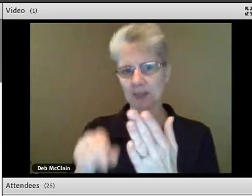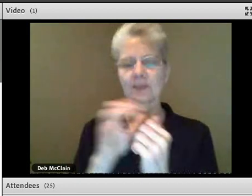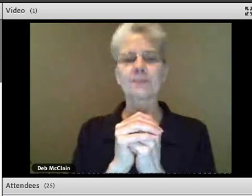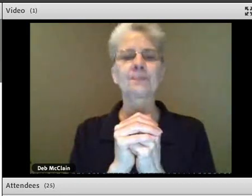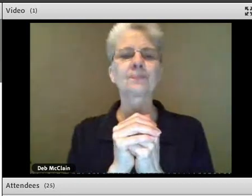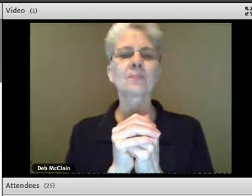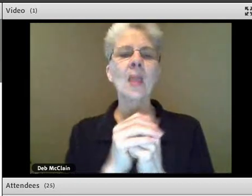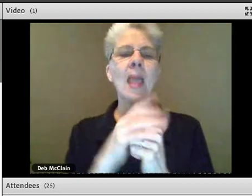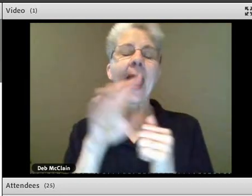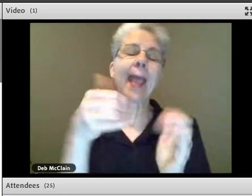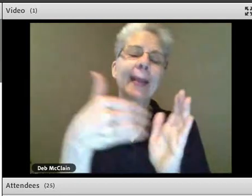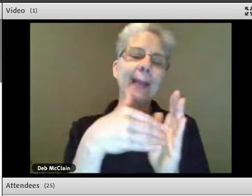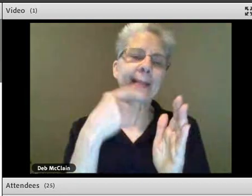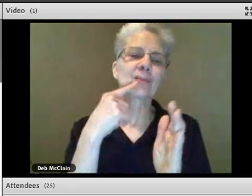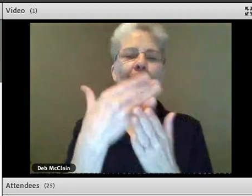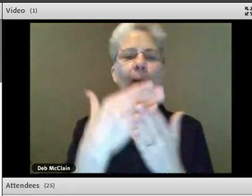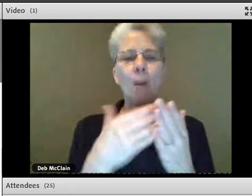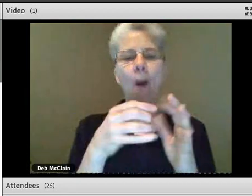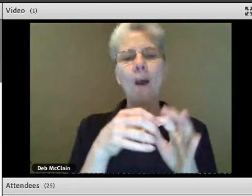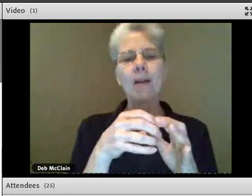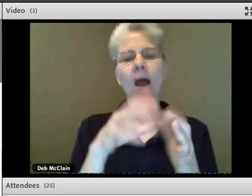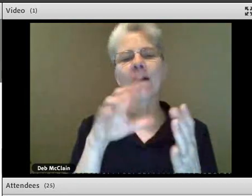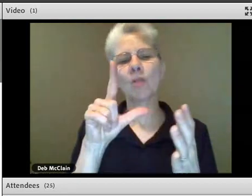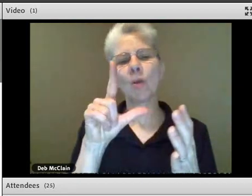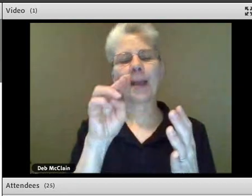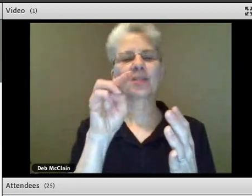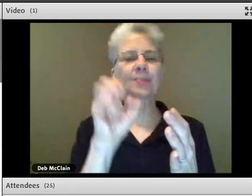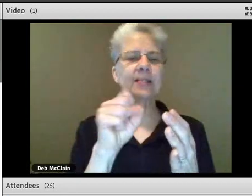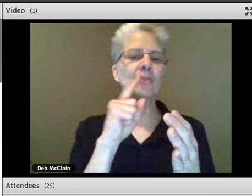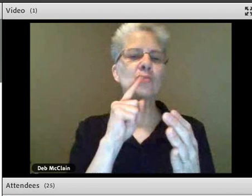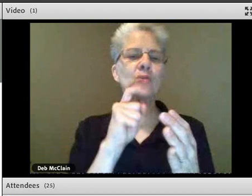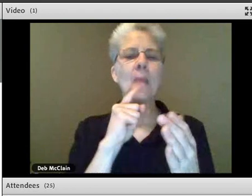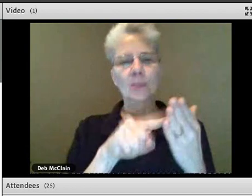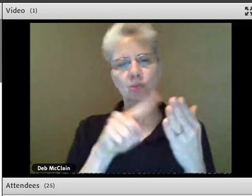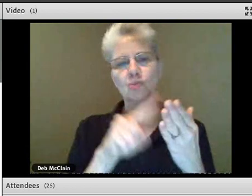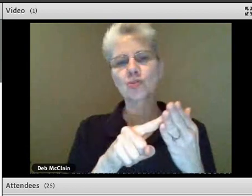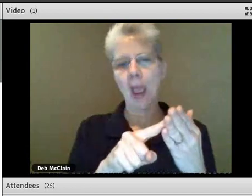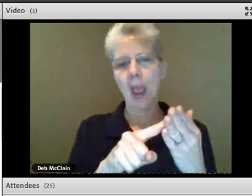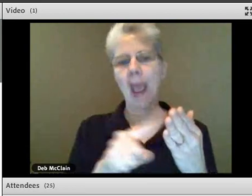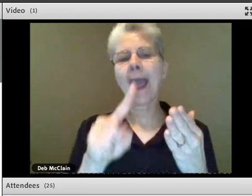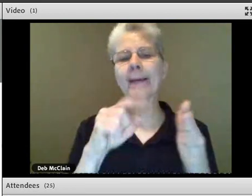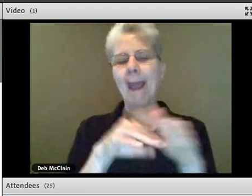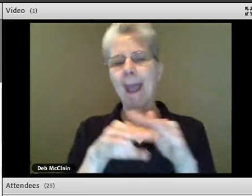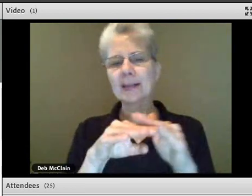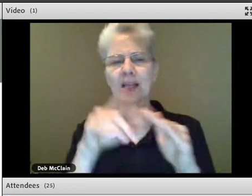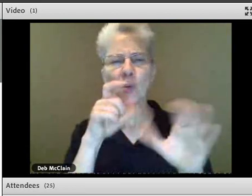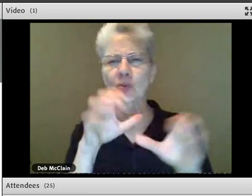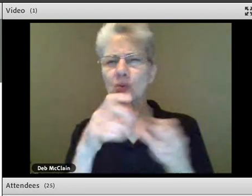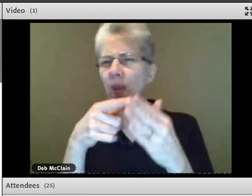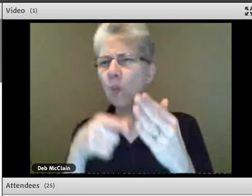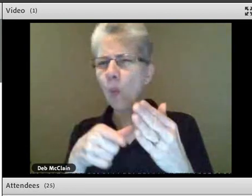and again, the other piece of learning management system, it should be able to track access of content, who's doing what, who's participating,